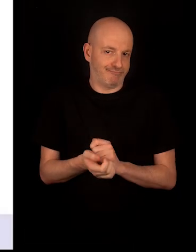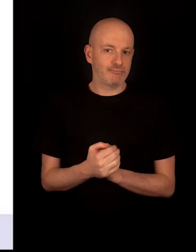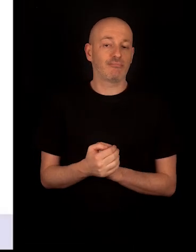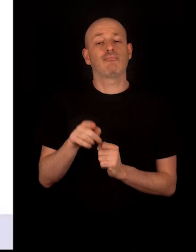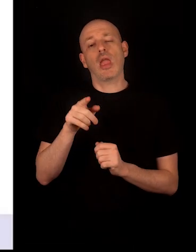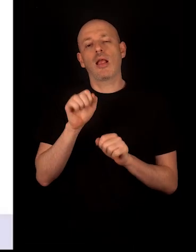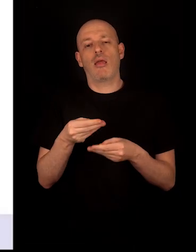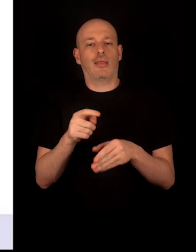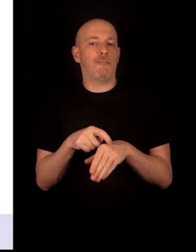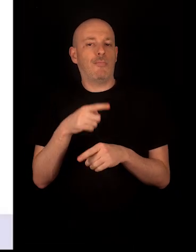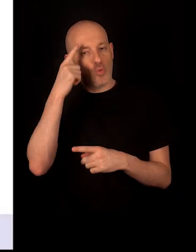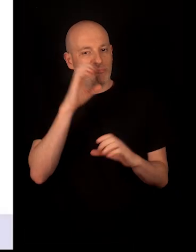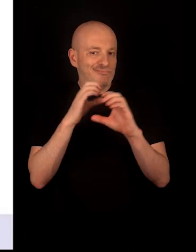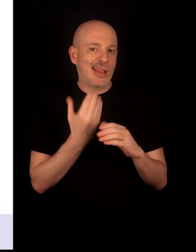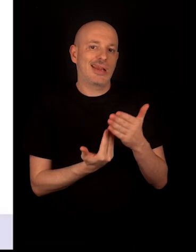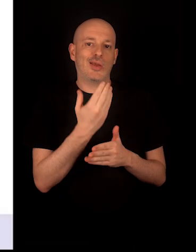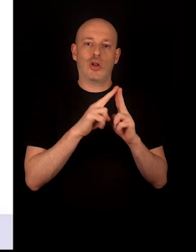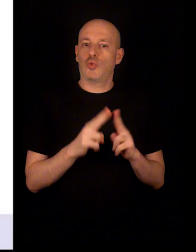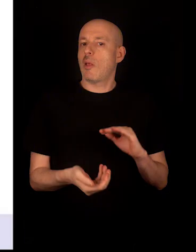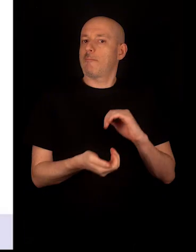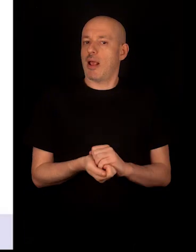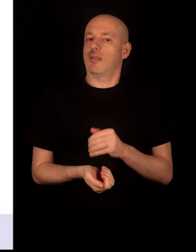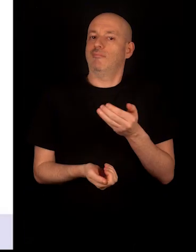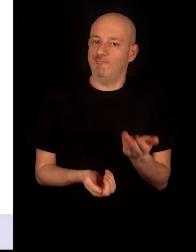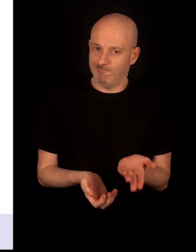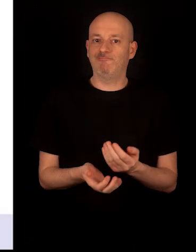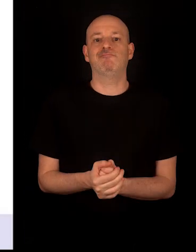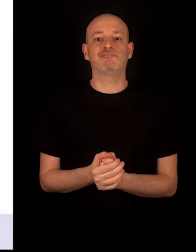And then you could find a new international partner.